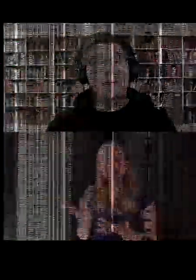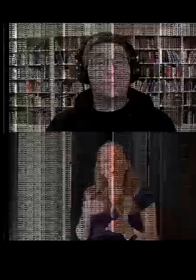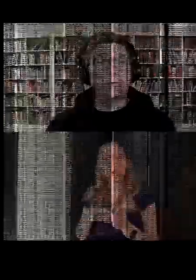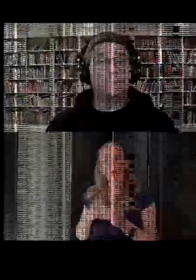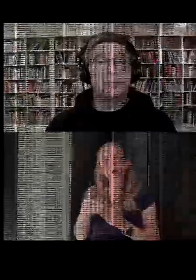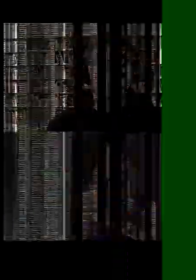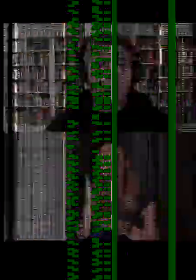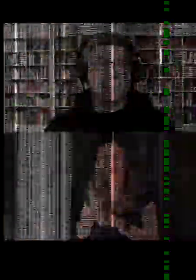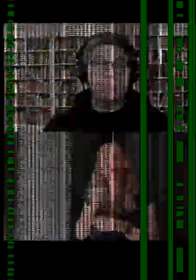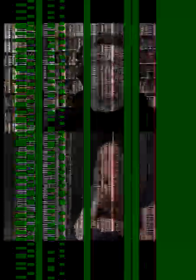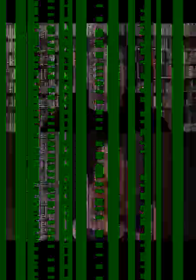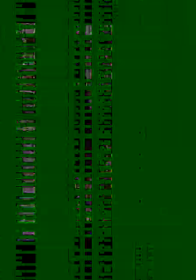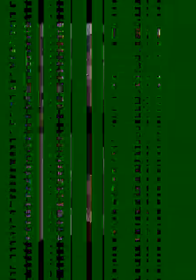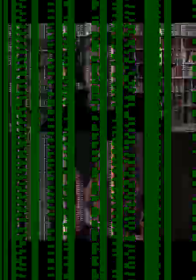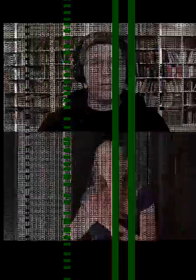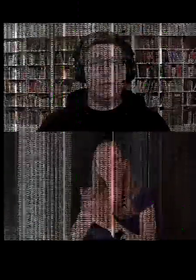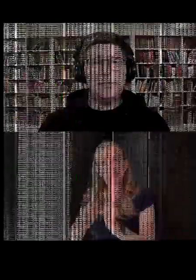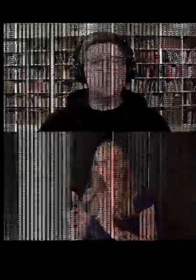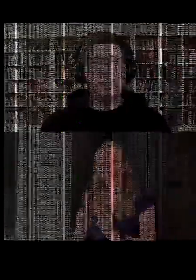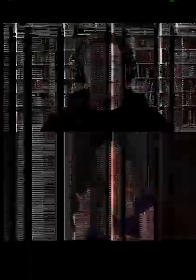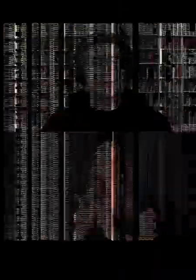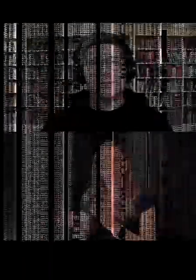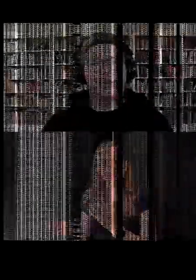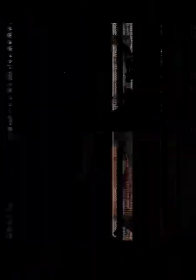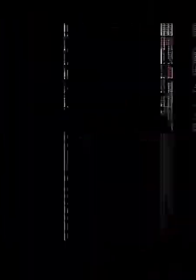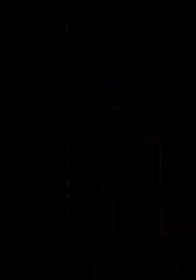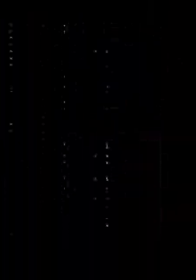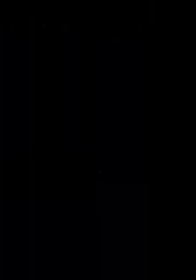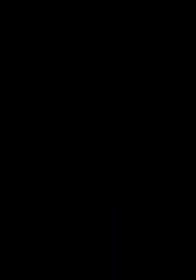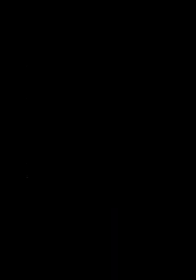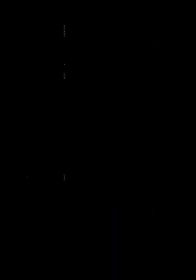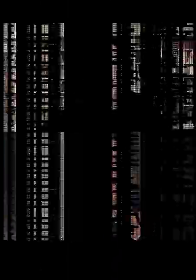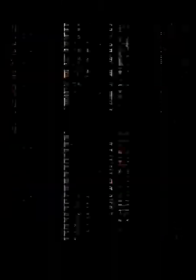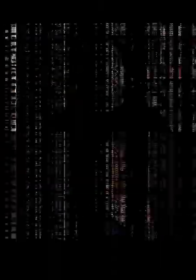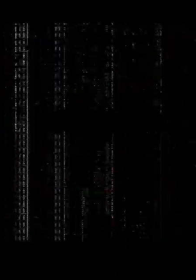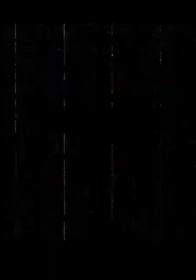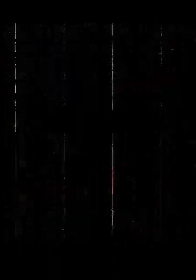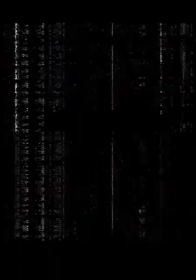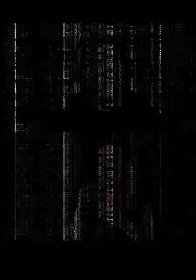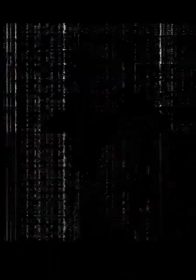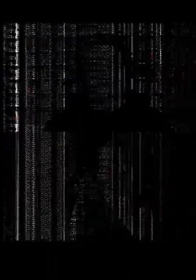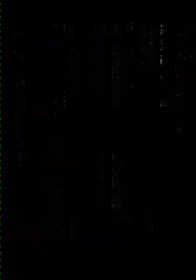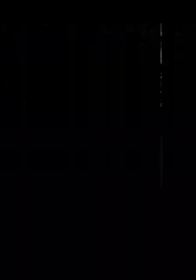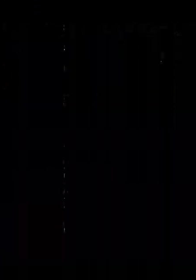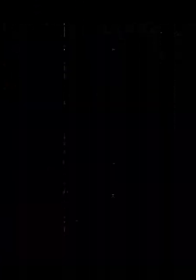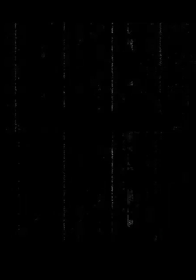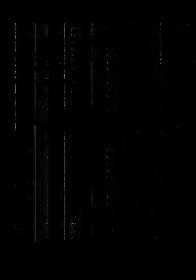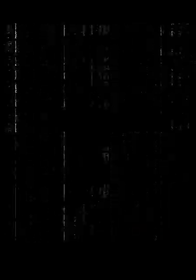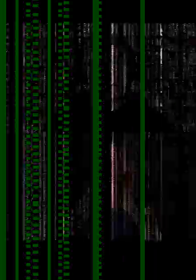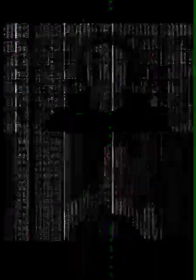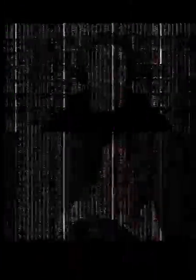thing for some people. This is where I consider accommodation conflict. Like for me, a polished